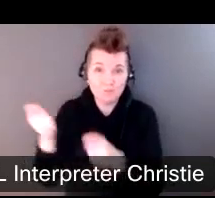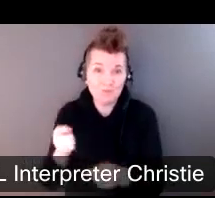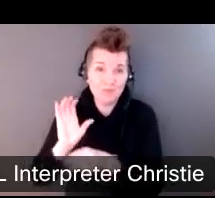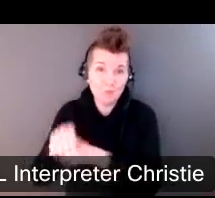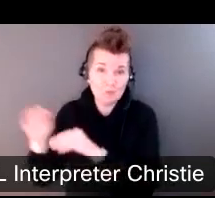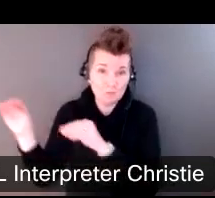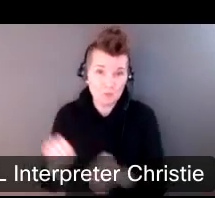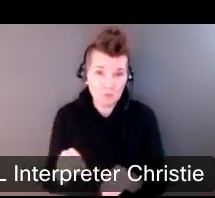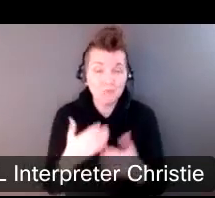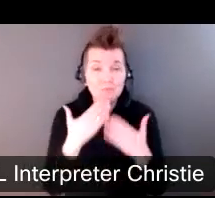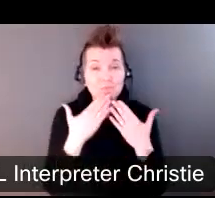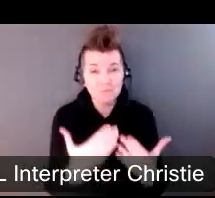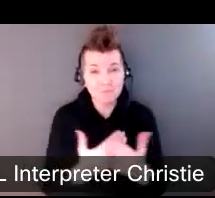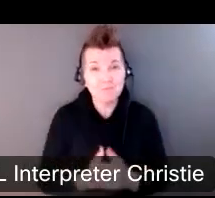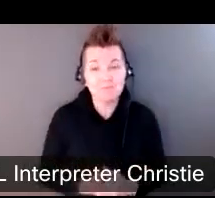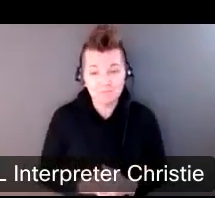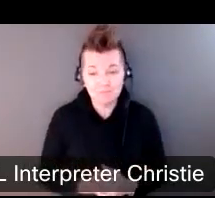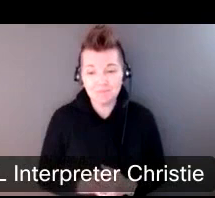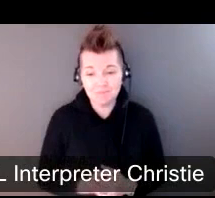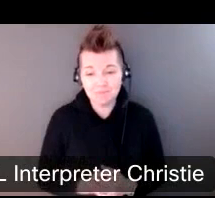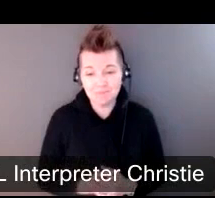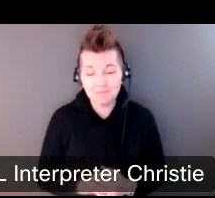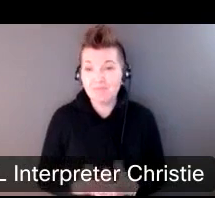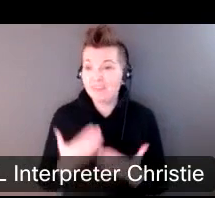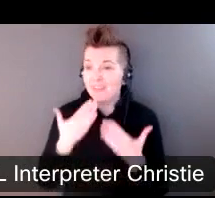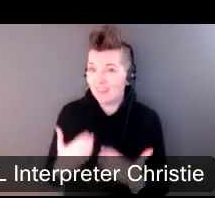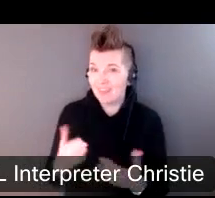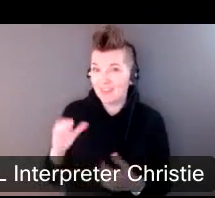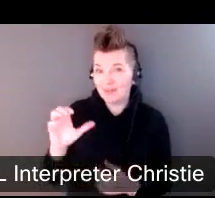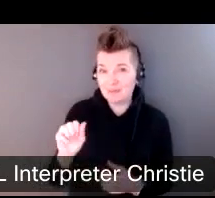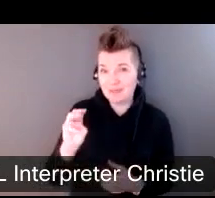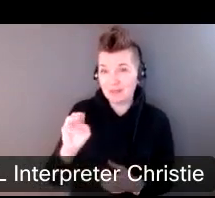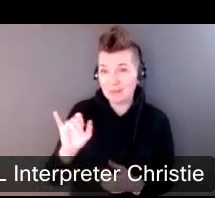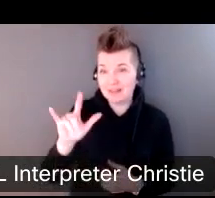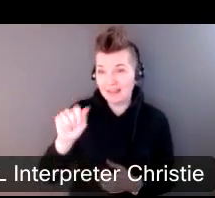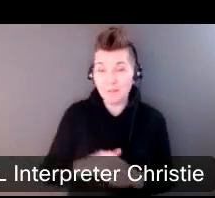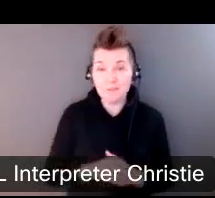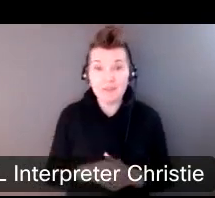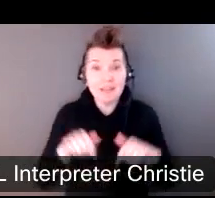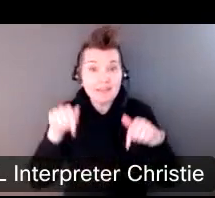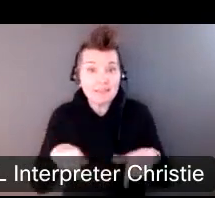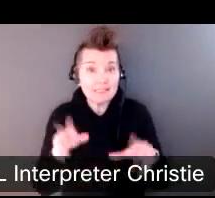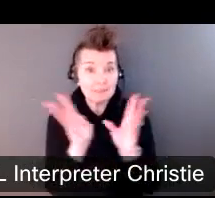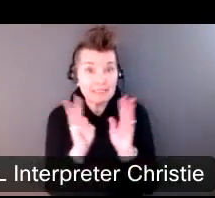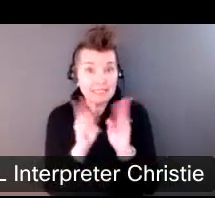Charissa Iogna: Thank you, Camilla. This meeting will be recorded. If you do not wish to be recorded but want to participate,